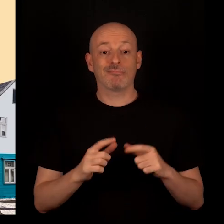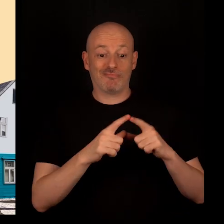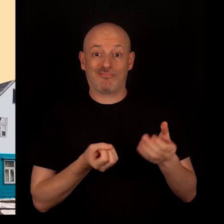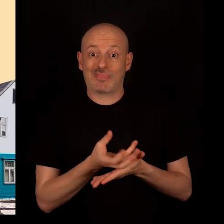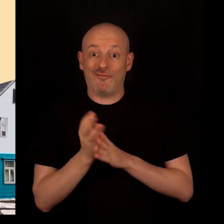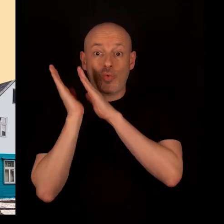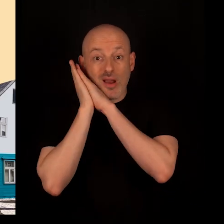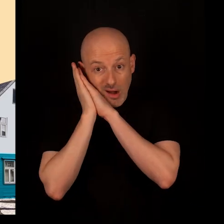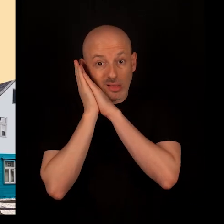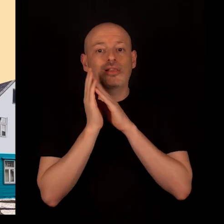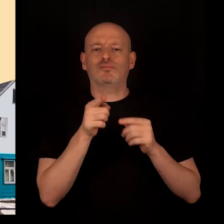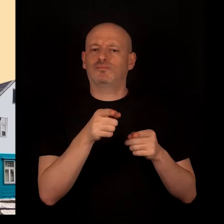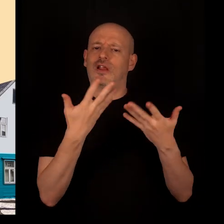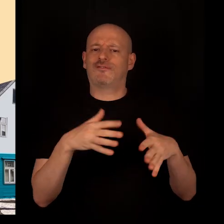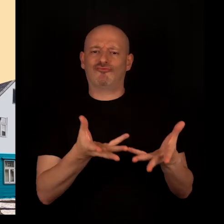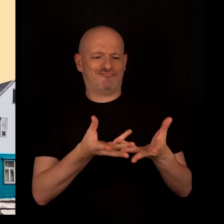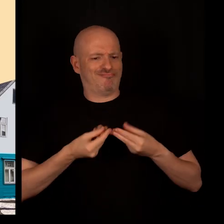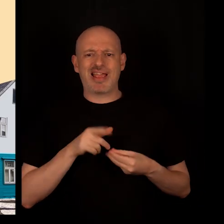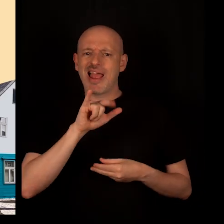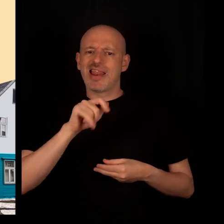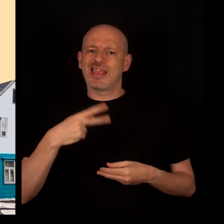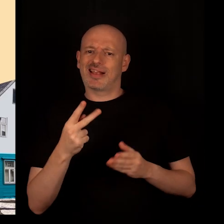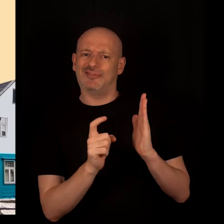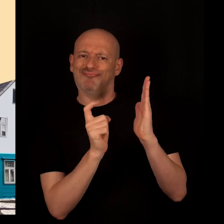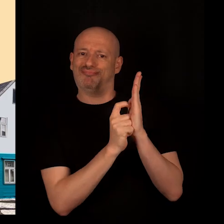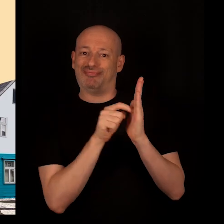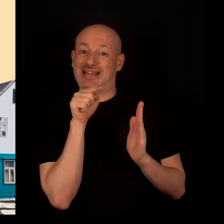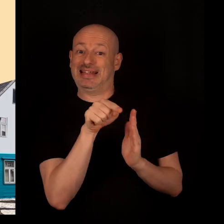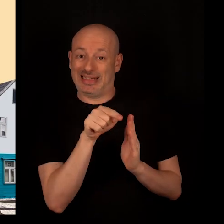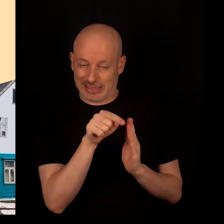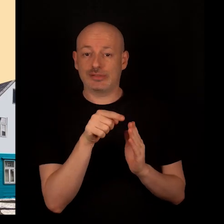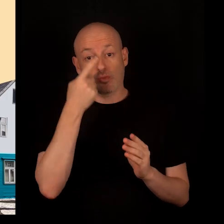The Residency Info Card, all of you have already received the link